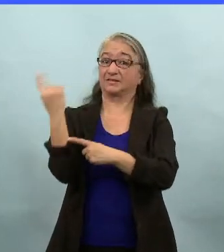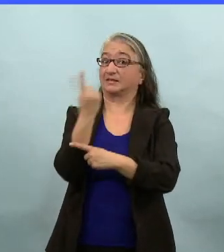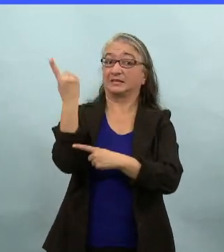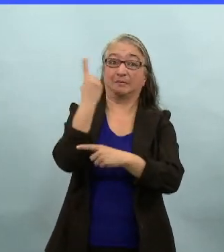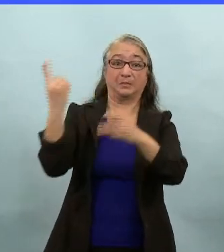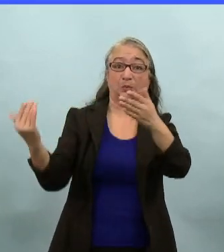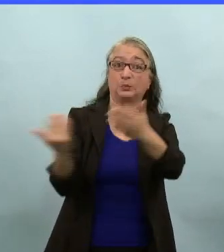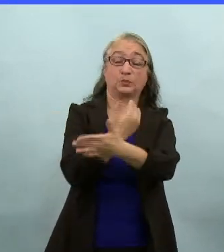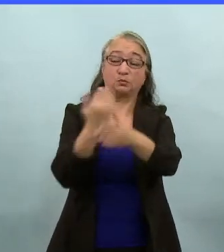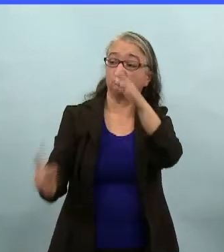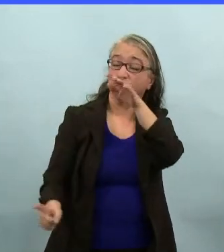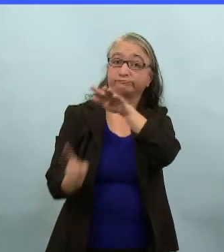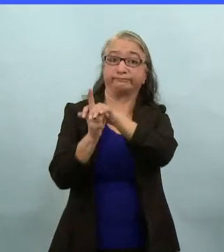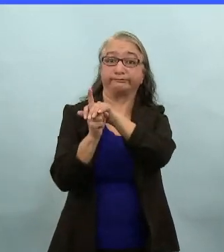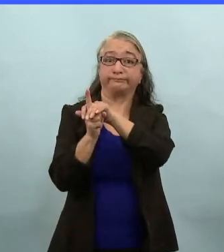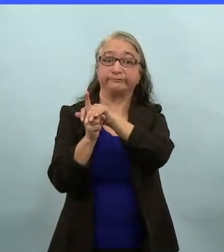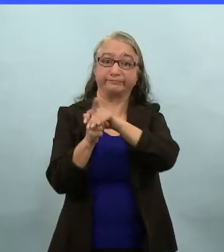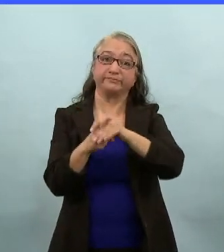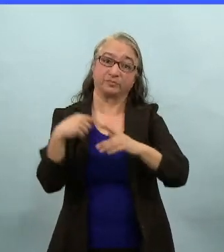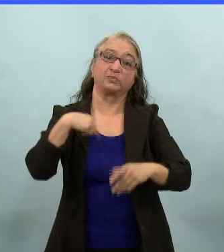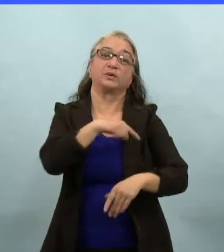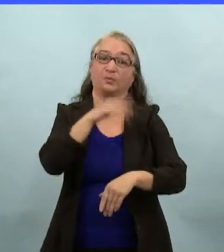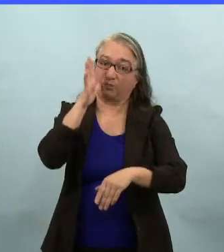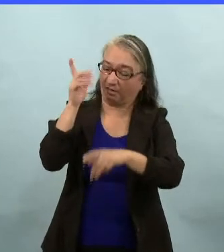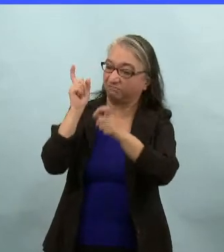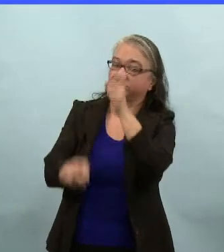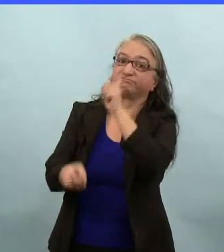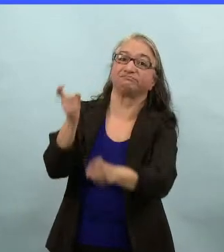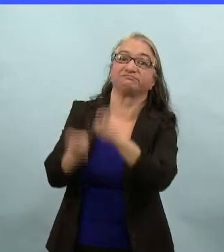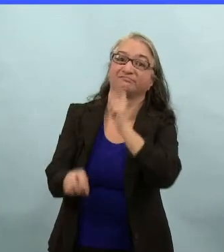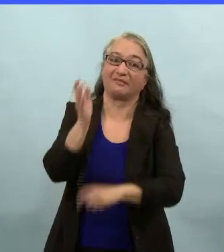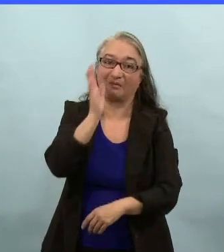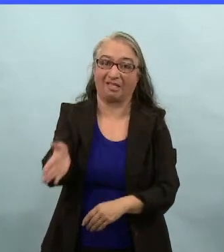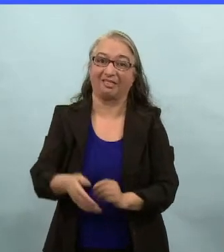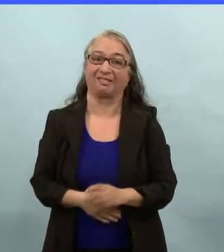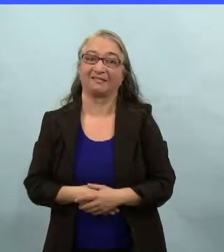mitigate those issues for manitobans it was whether you recommended something stronger